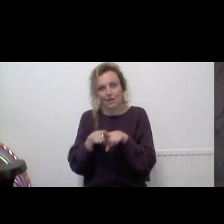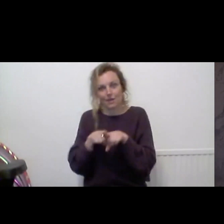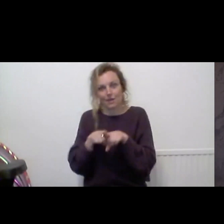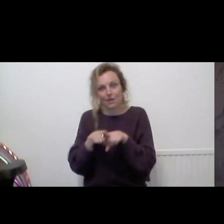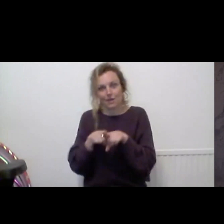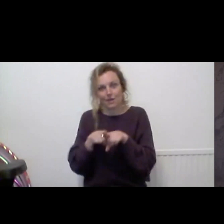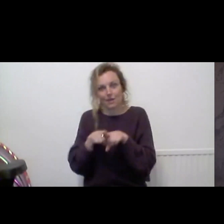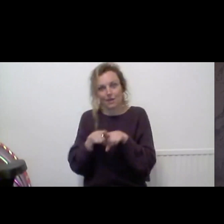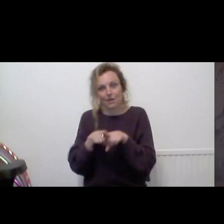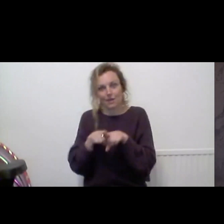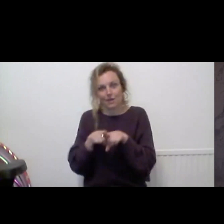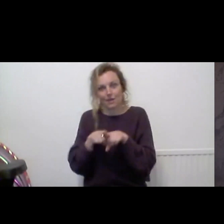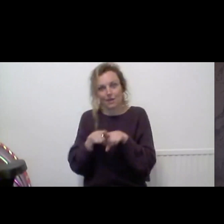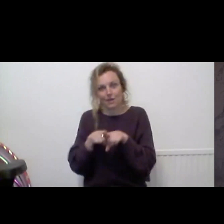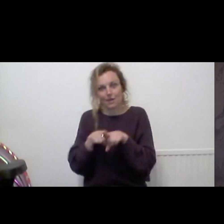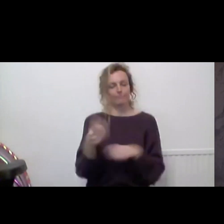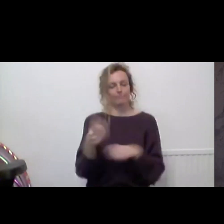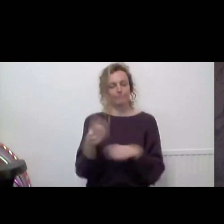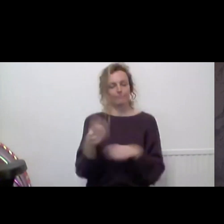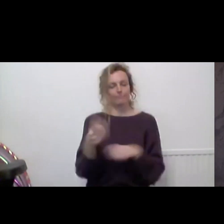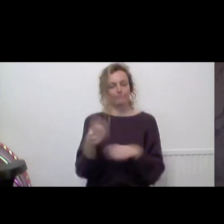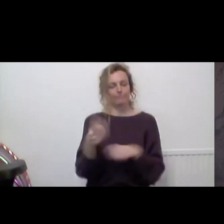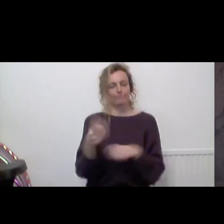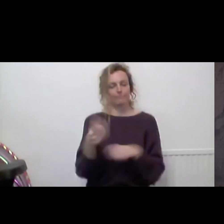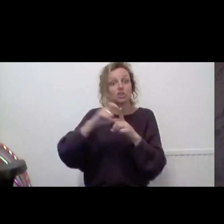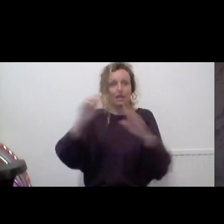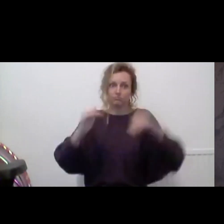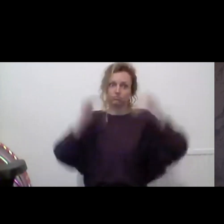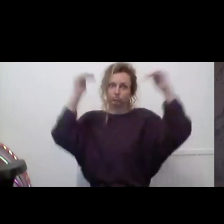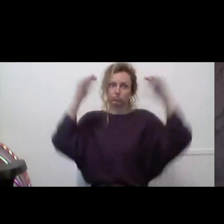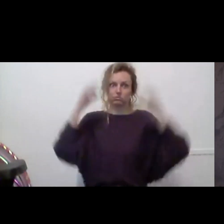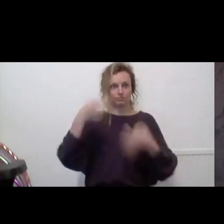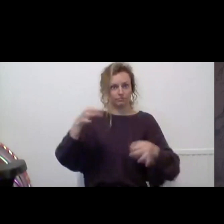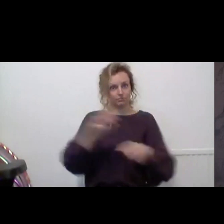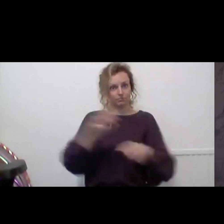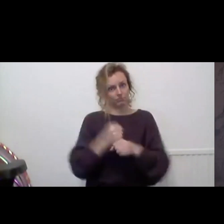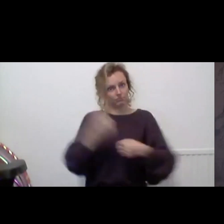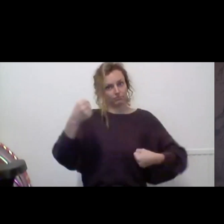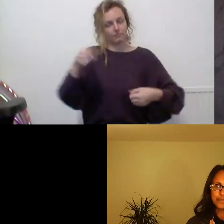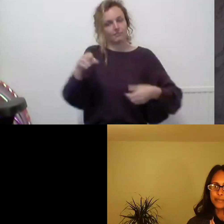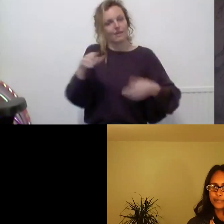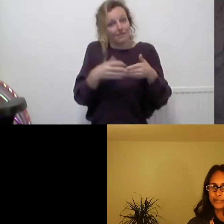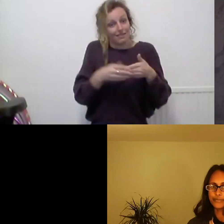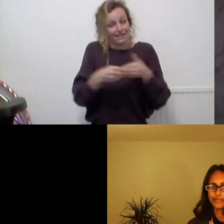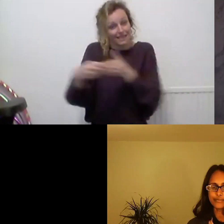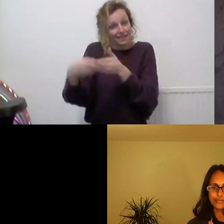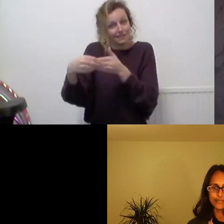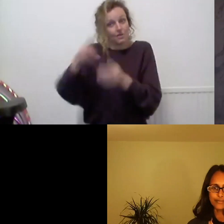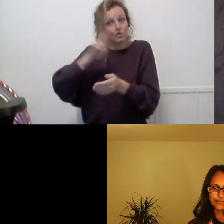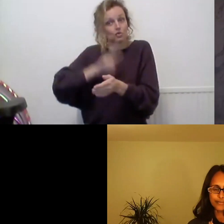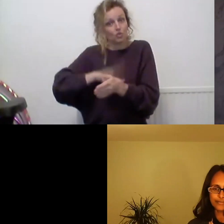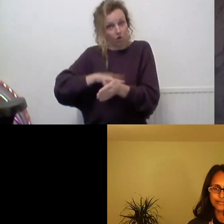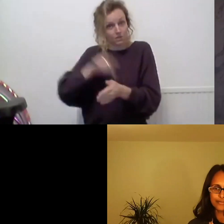University. She's the lead doctor for the COVID-19 vaccine trials in Bristol and the Southwest.